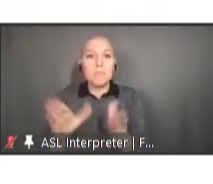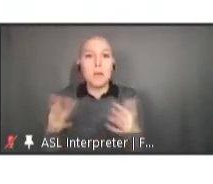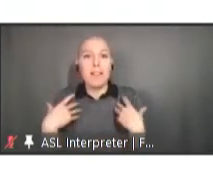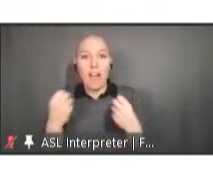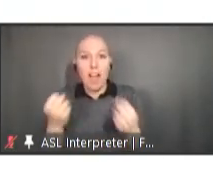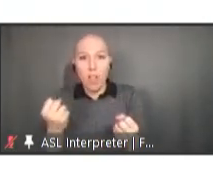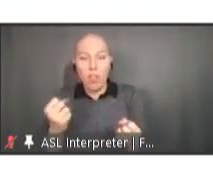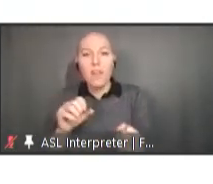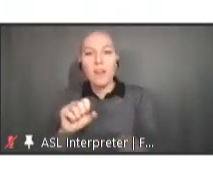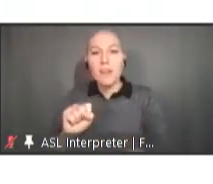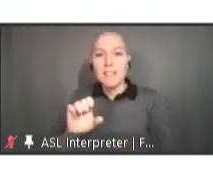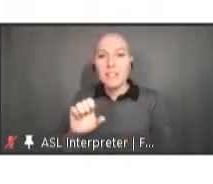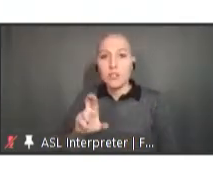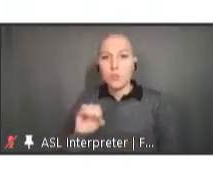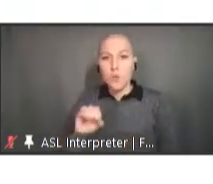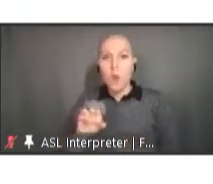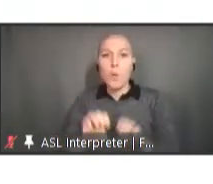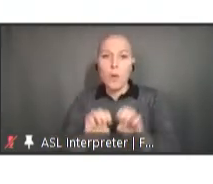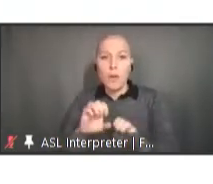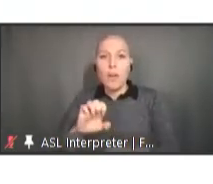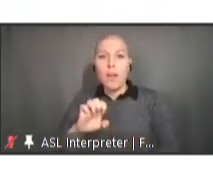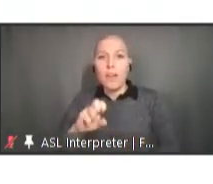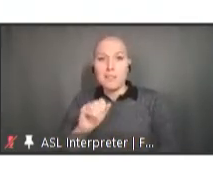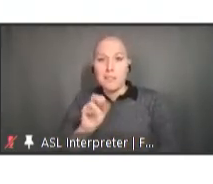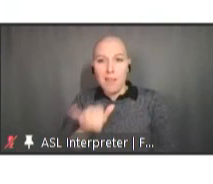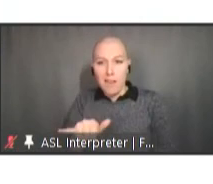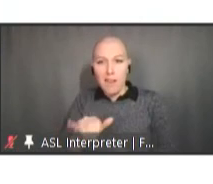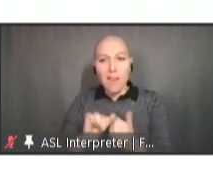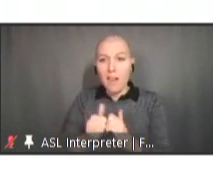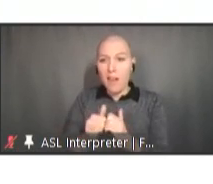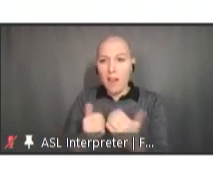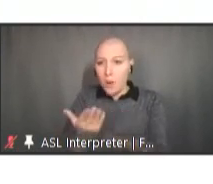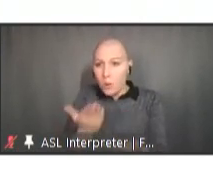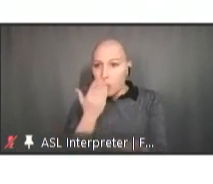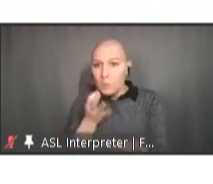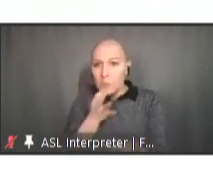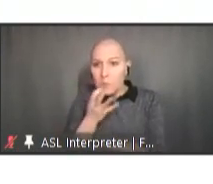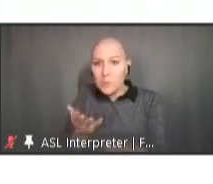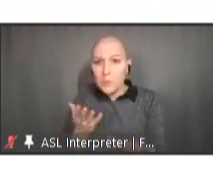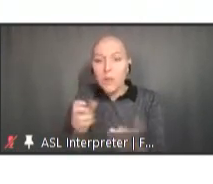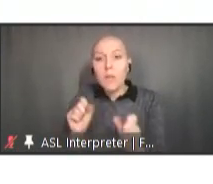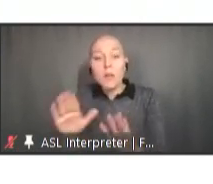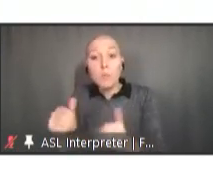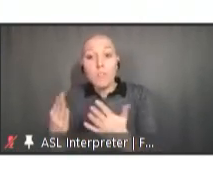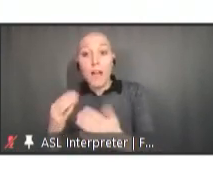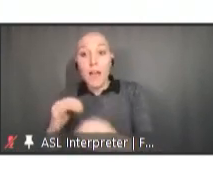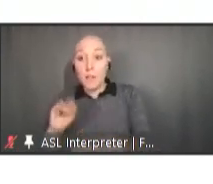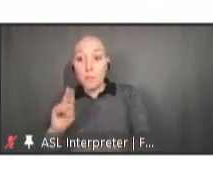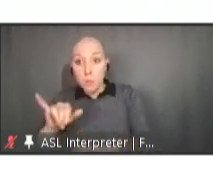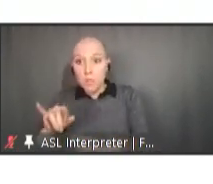provide us with some evidence of immunity and people with past COVID-19 as we have for other